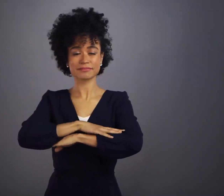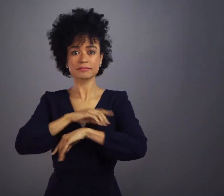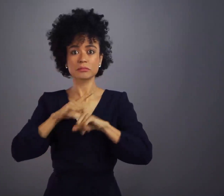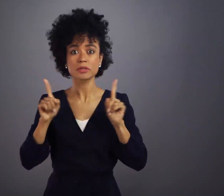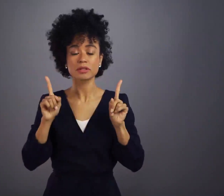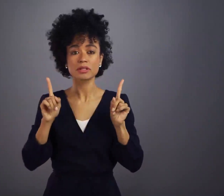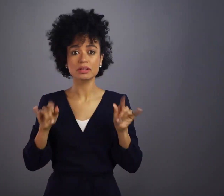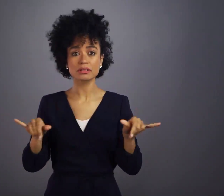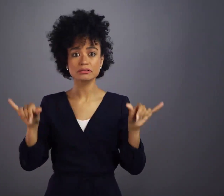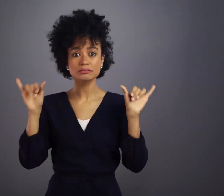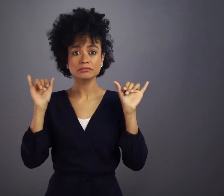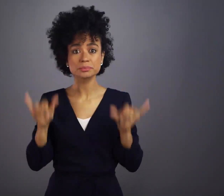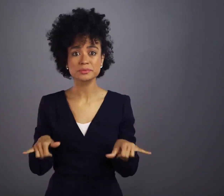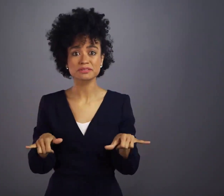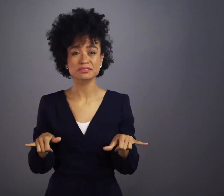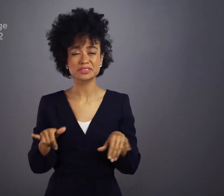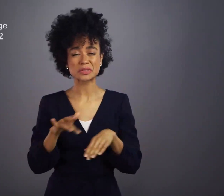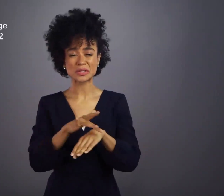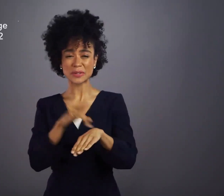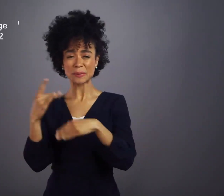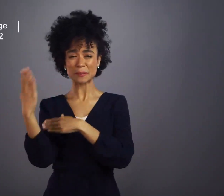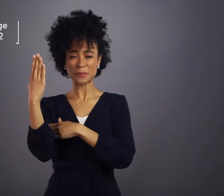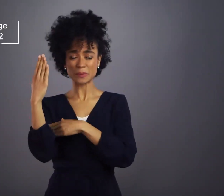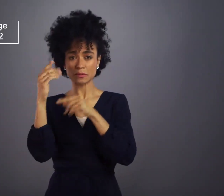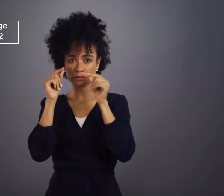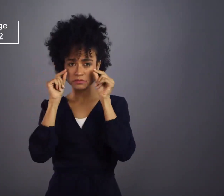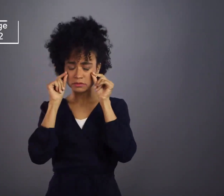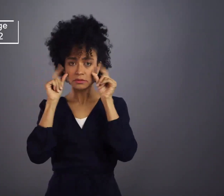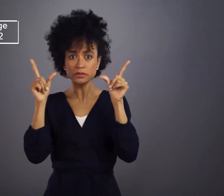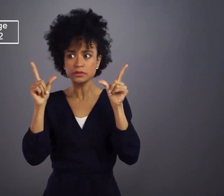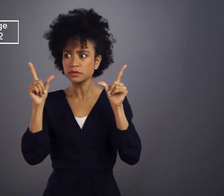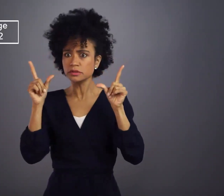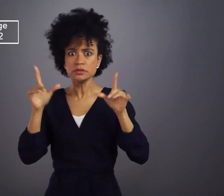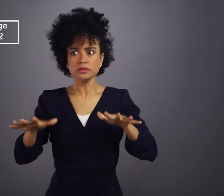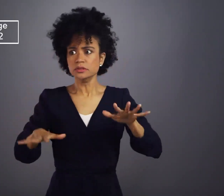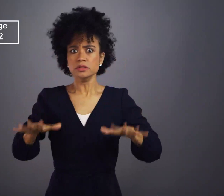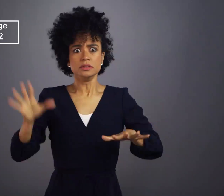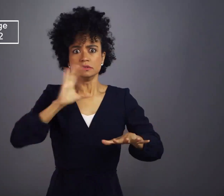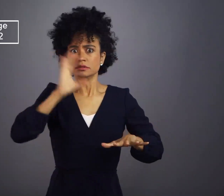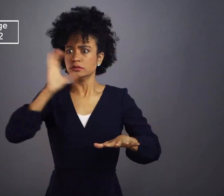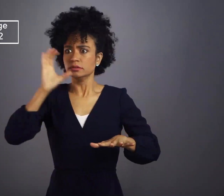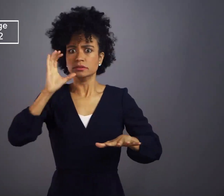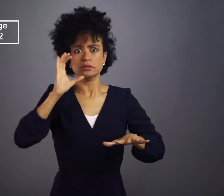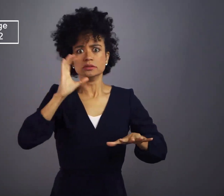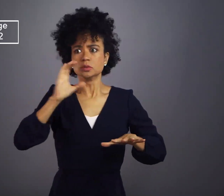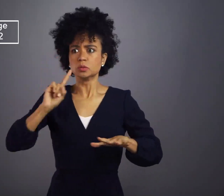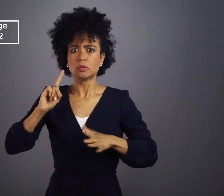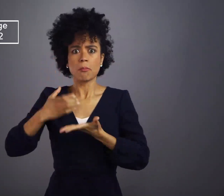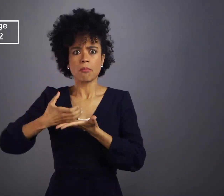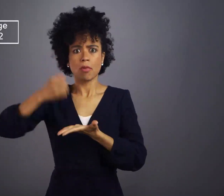Yet early next morning he searches madly for the bottle he misplaced the night before.